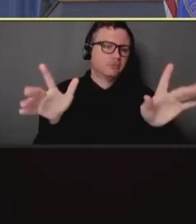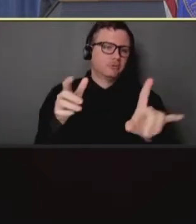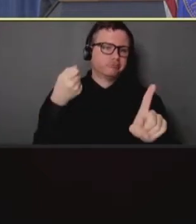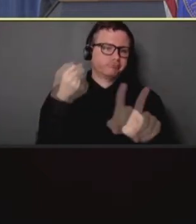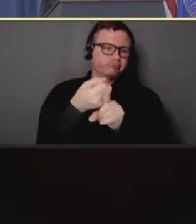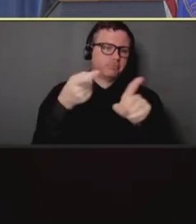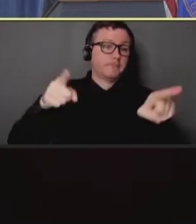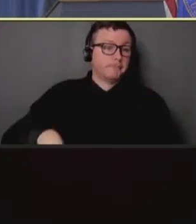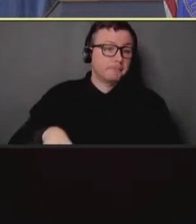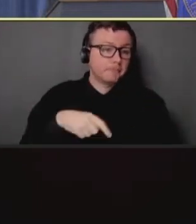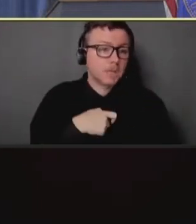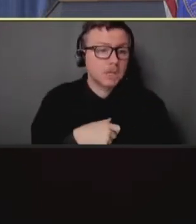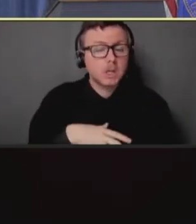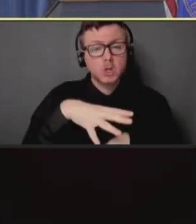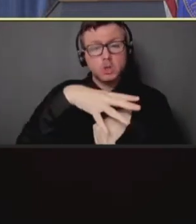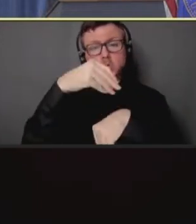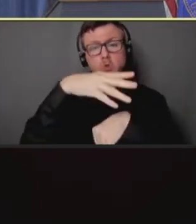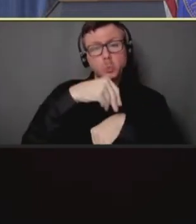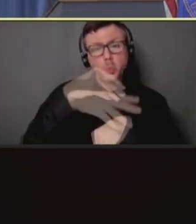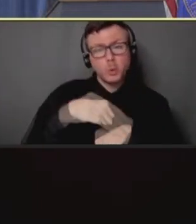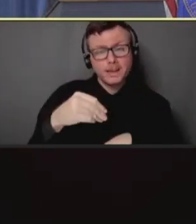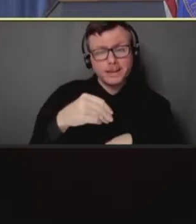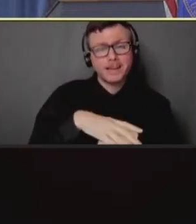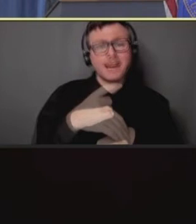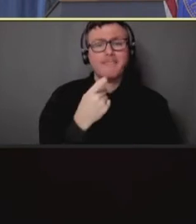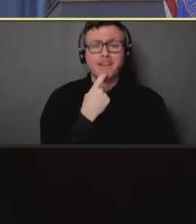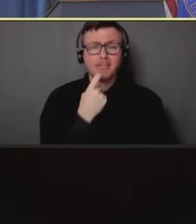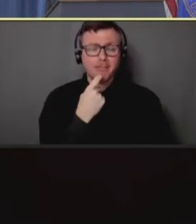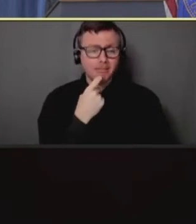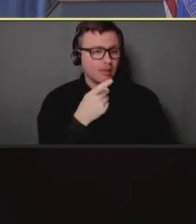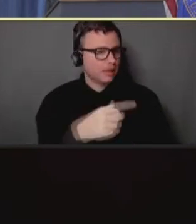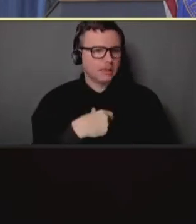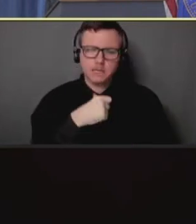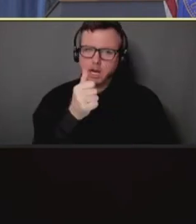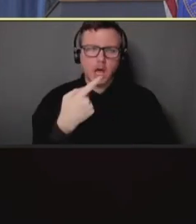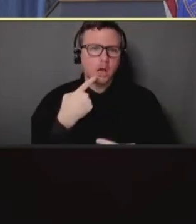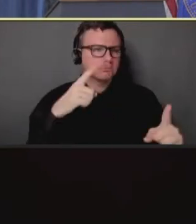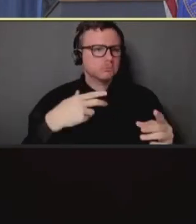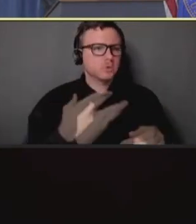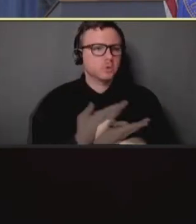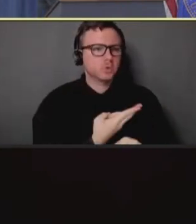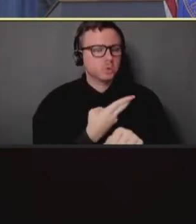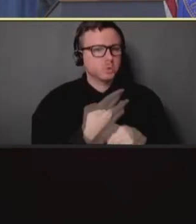If we look at Sweden and Finland that never used a live vaccine, they only use the inactivated vaccine.